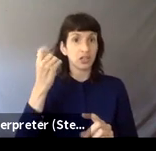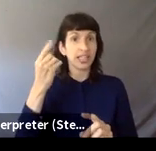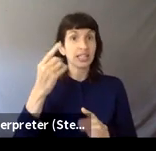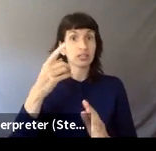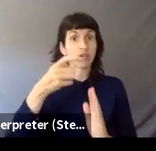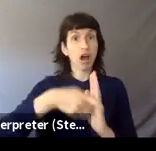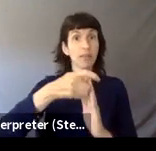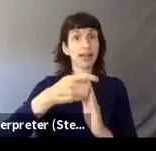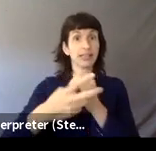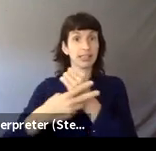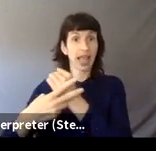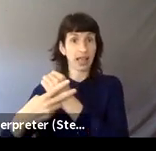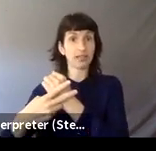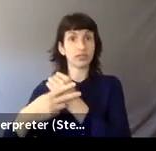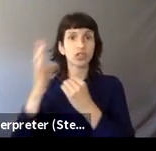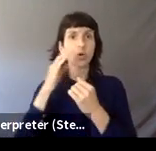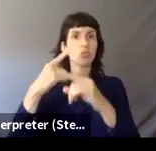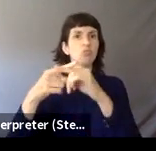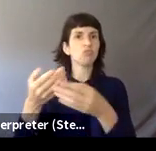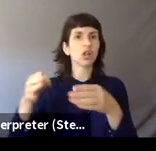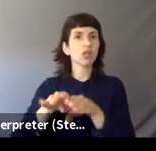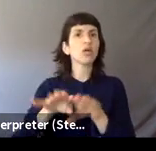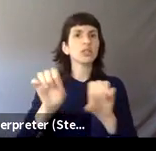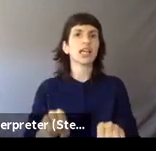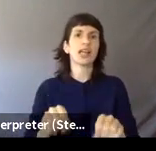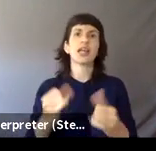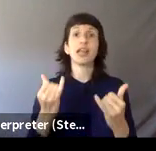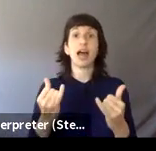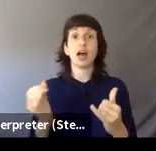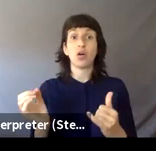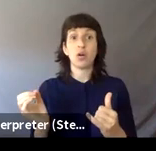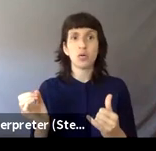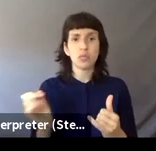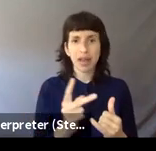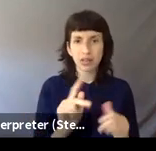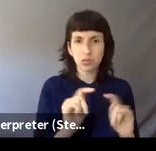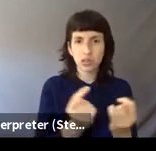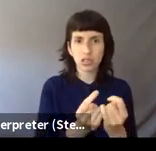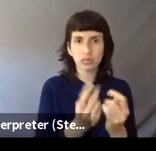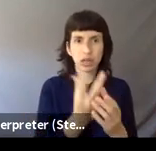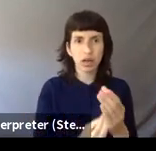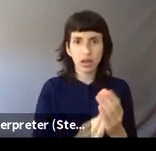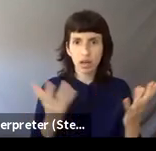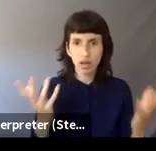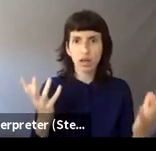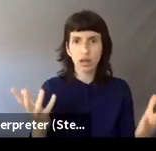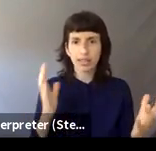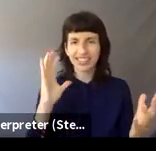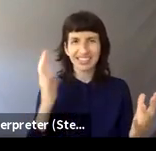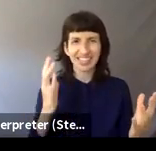To get the form actually into Teams, you actually have to go back. I'm even just going to close. I called this Week 2 Quiz, and it's worth forepoints. I'm going to close this. Because it's saved. Remember, up here it's already being saved.